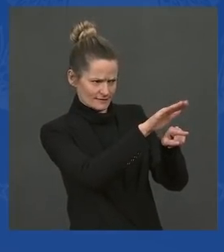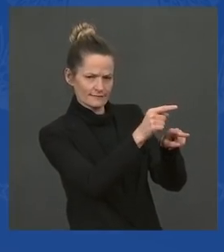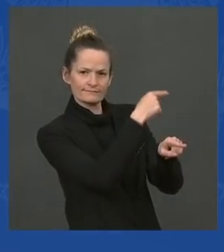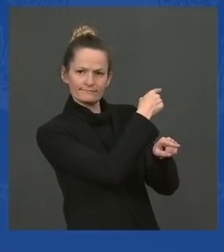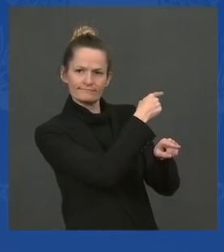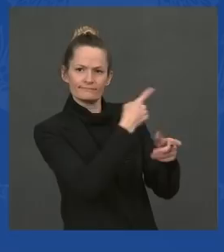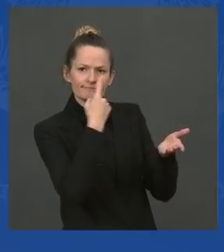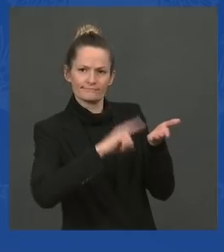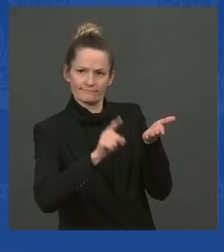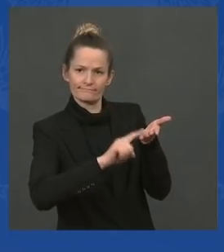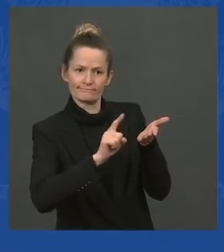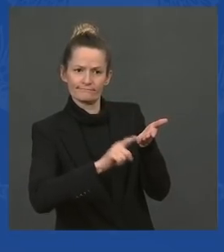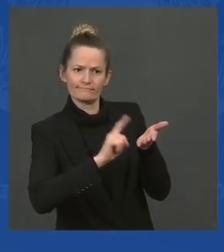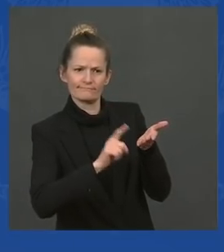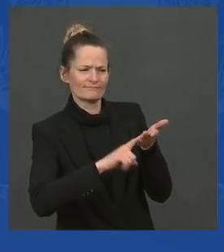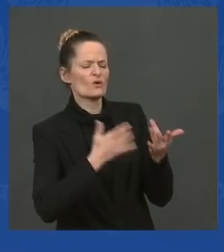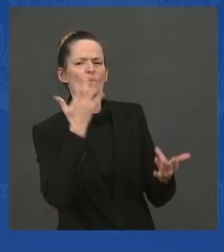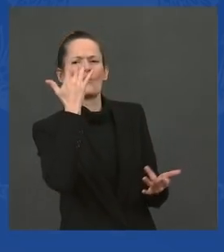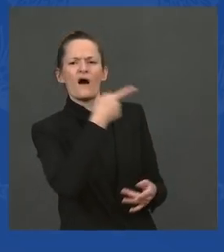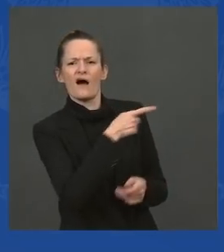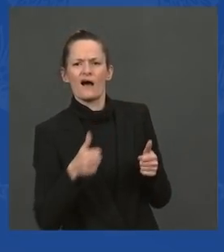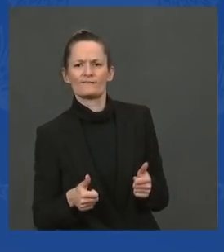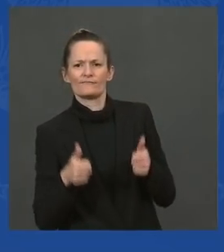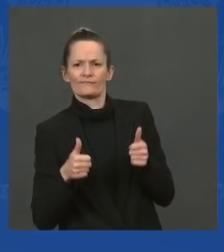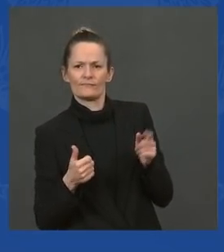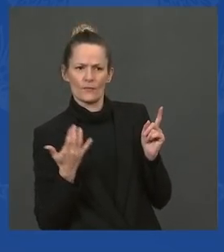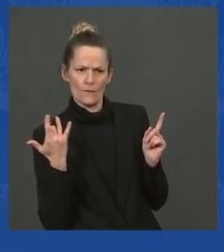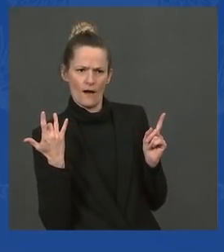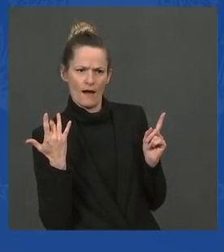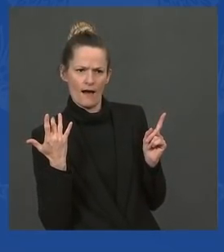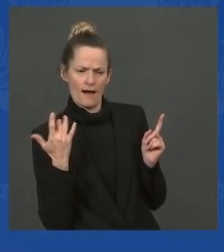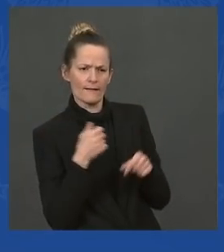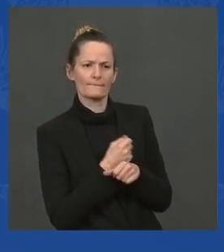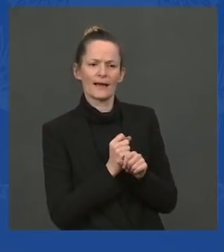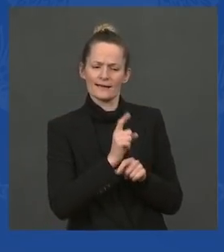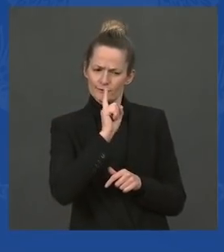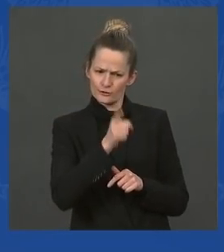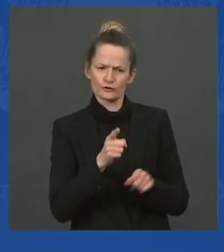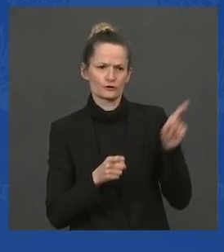so we can ensure the American people are paying a fair price for their gasoline.